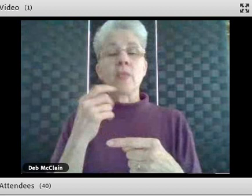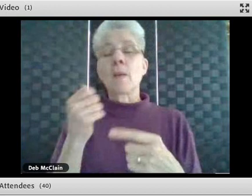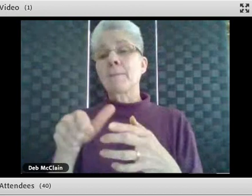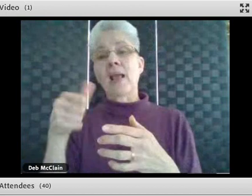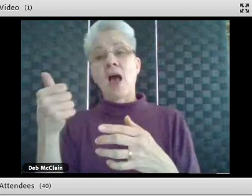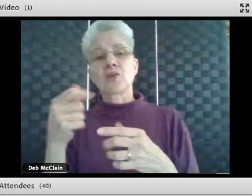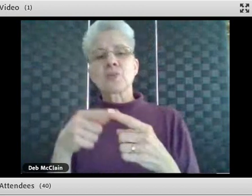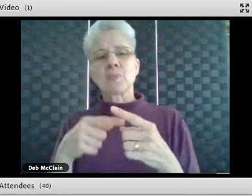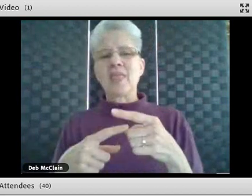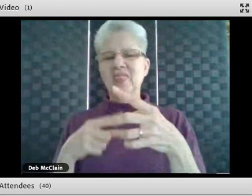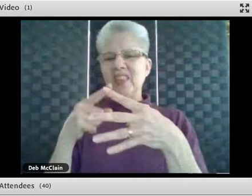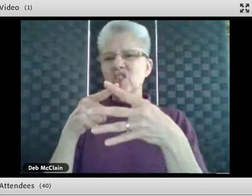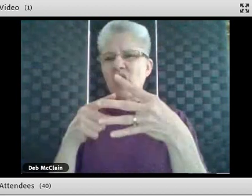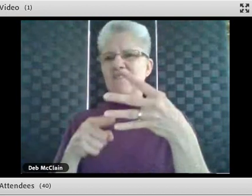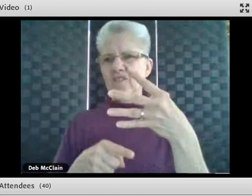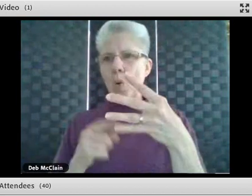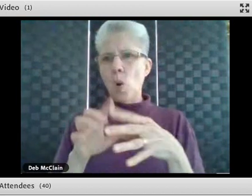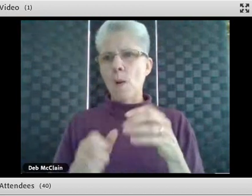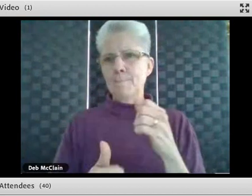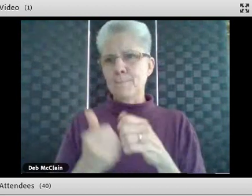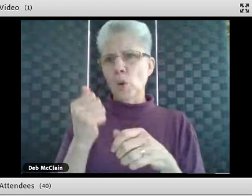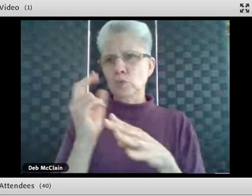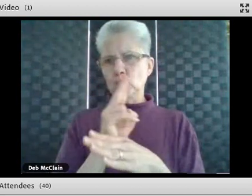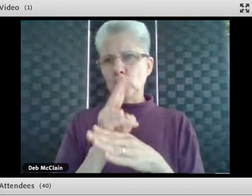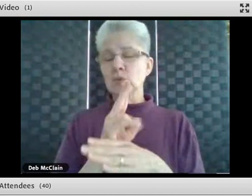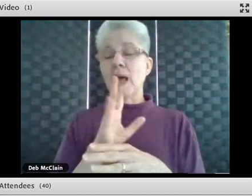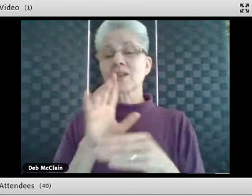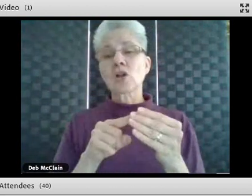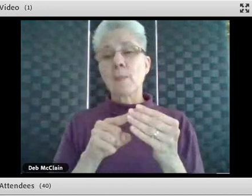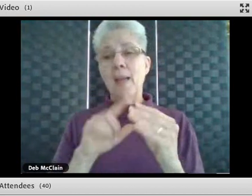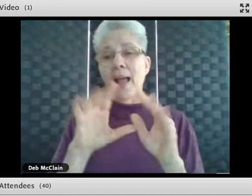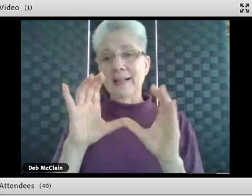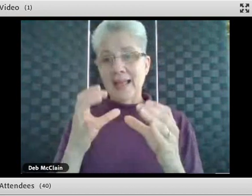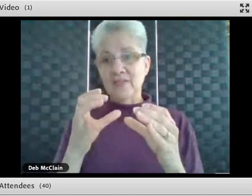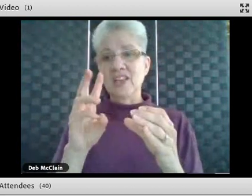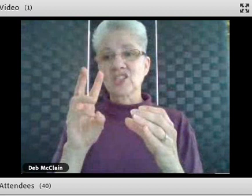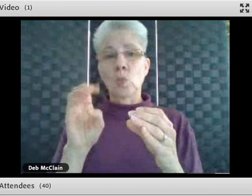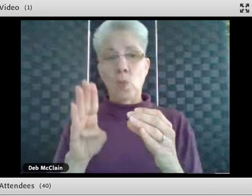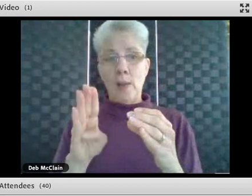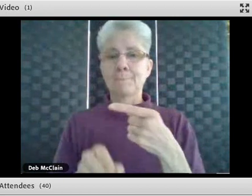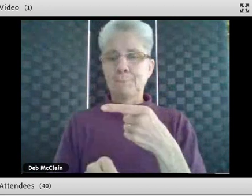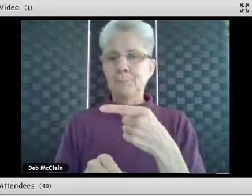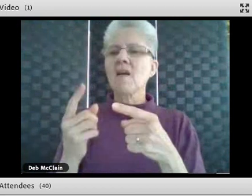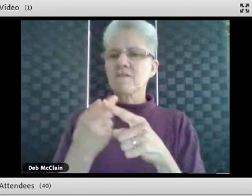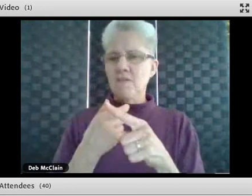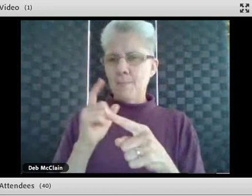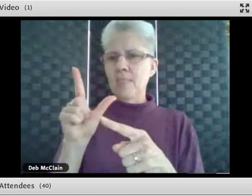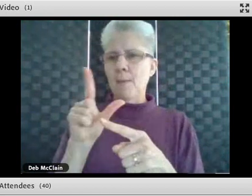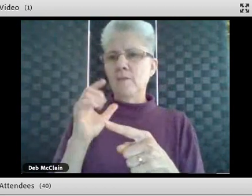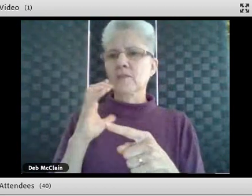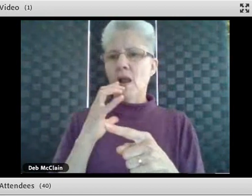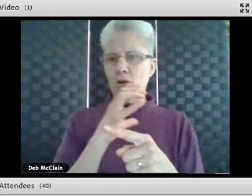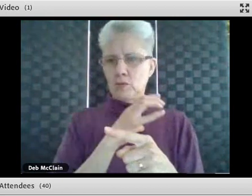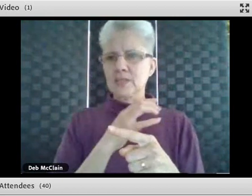but these are the main four. And I've already talked about Classification Web. That's from the Library of Congress. They own that.